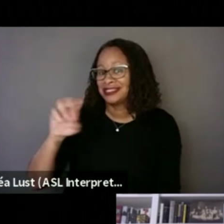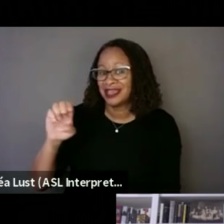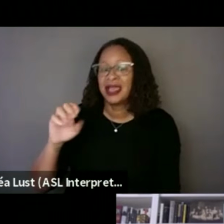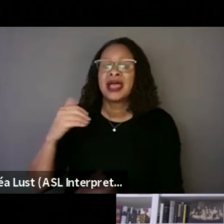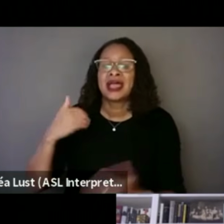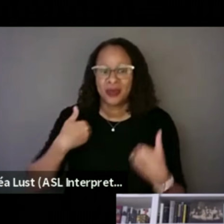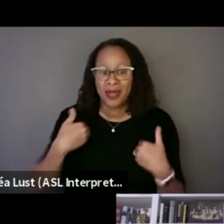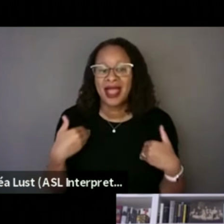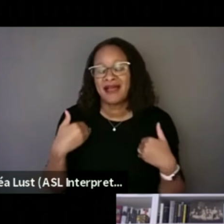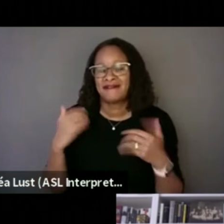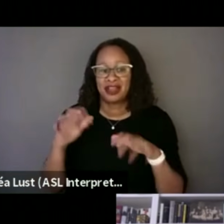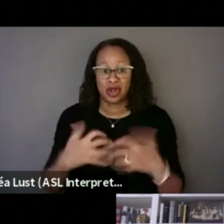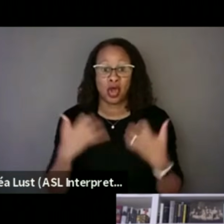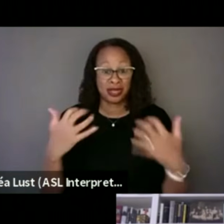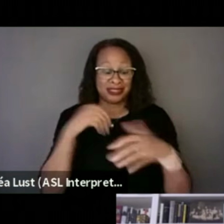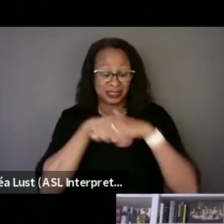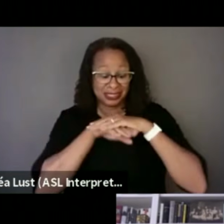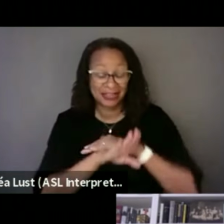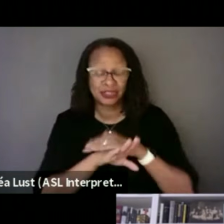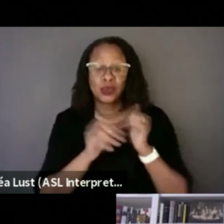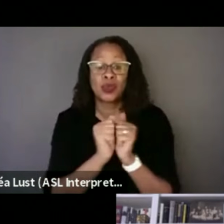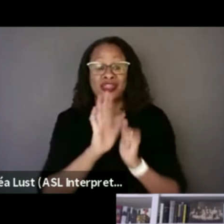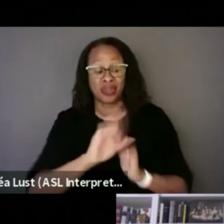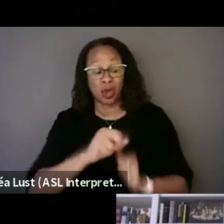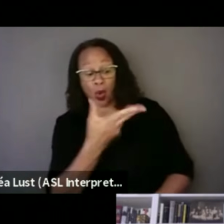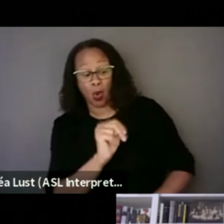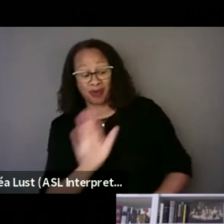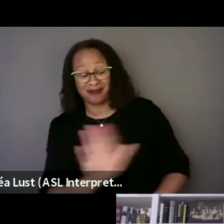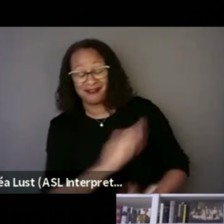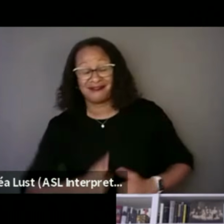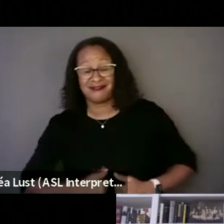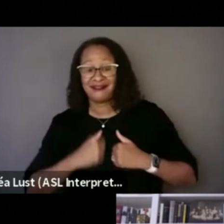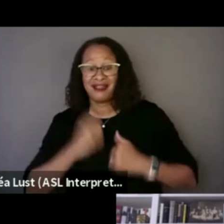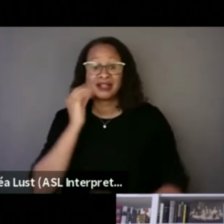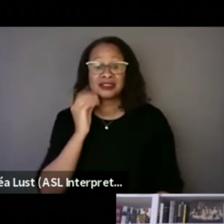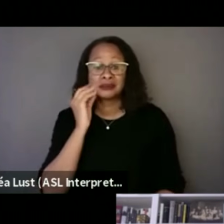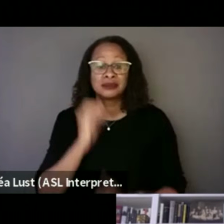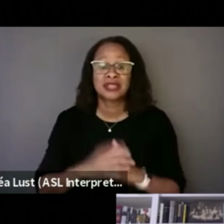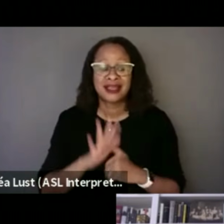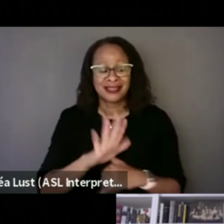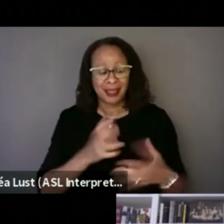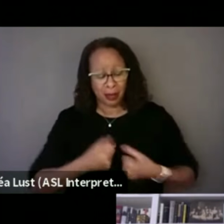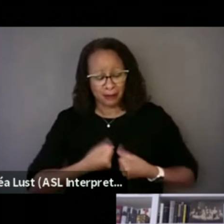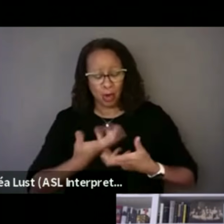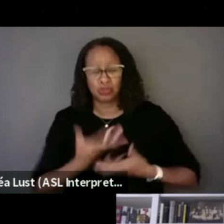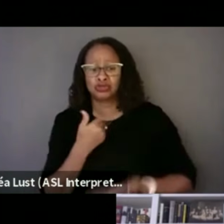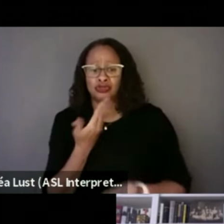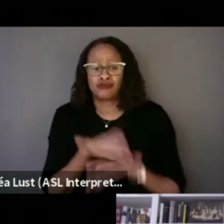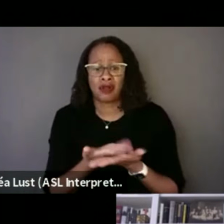with their own life experience and their own emotion and connect with the characters